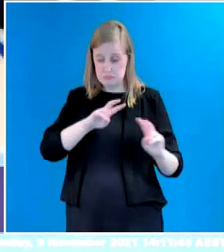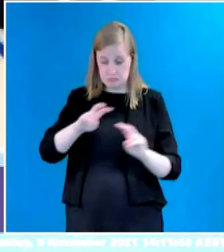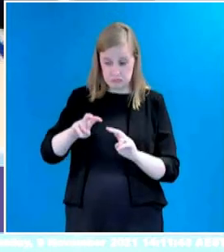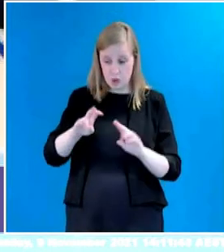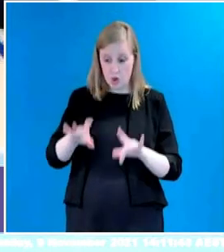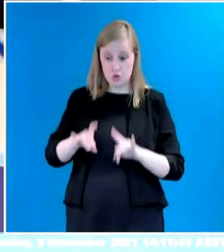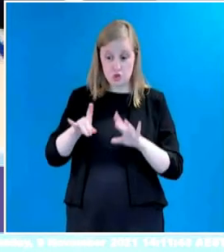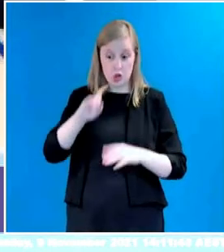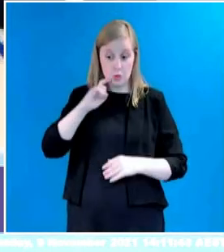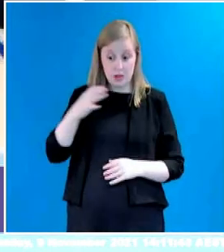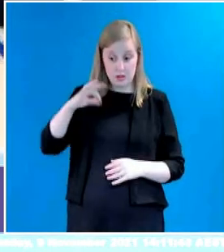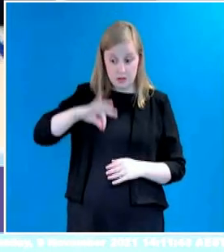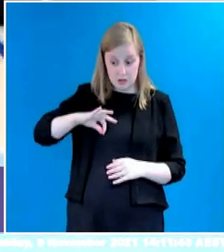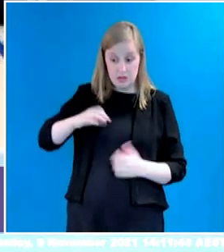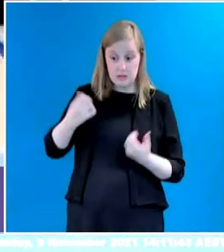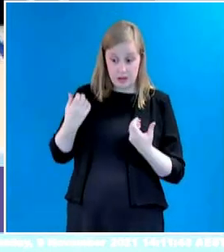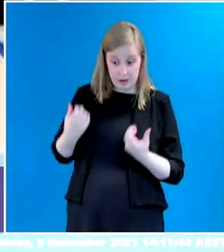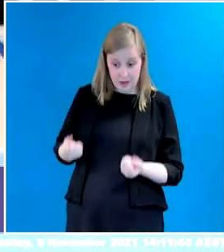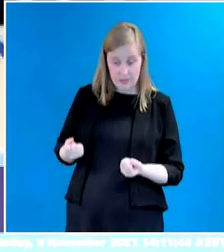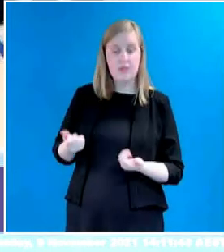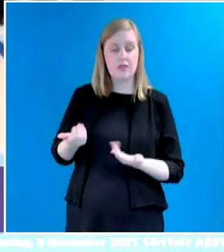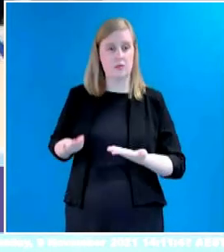the Joint Standing Committee on Treaties.